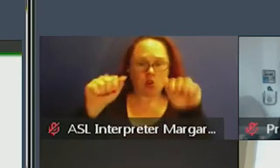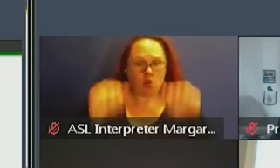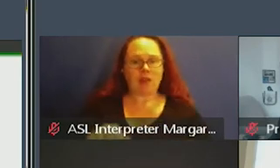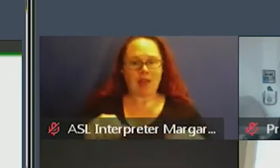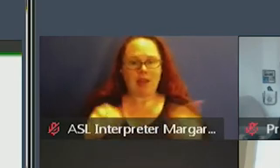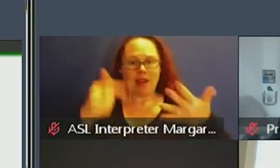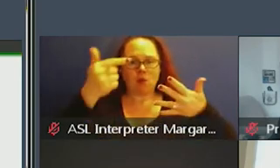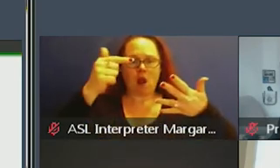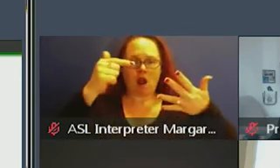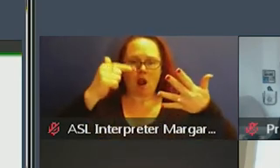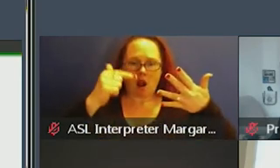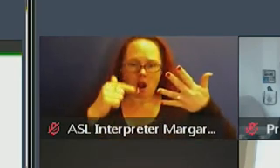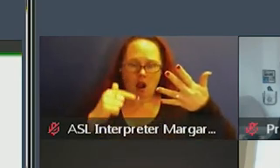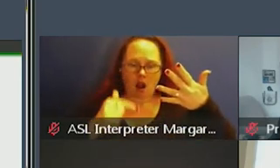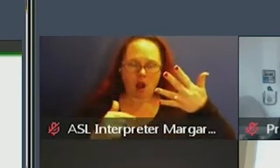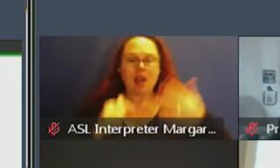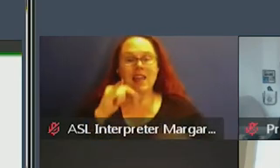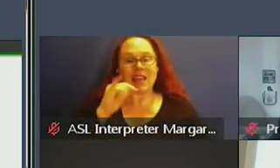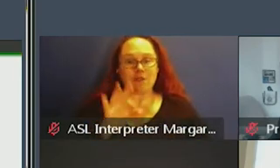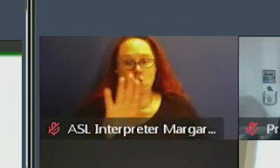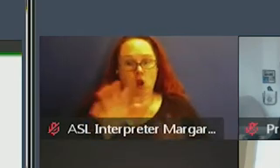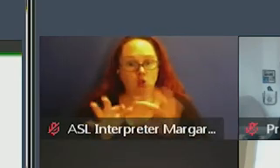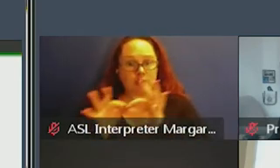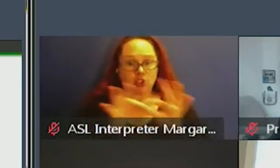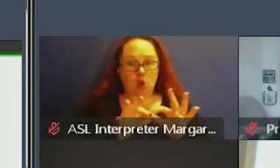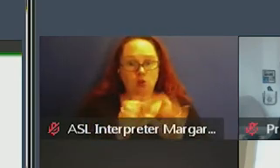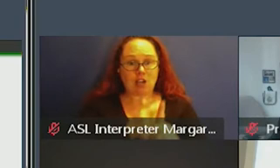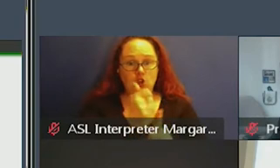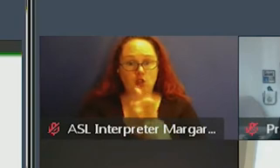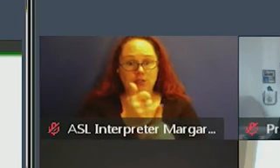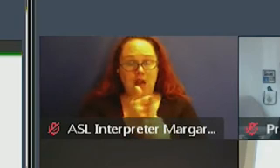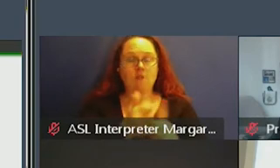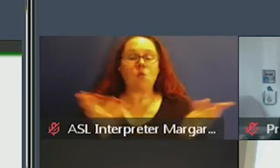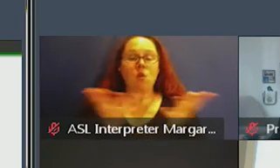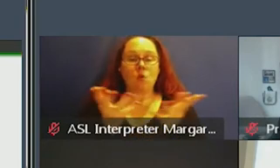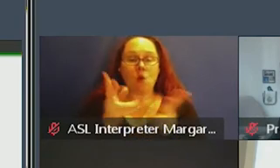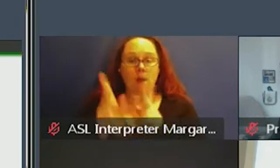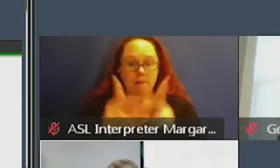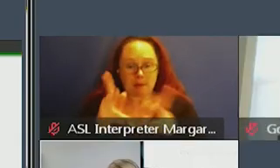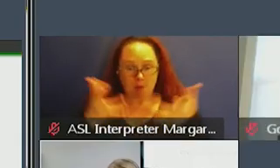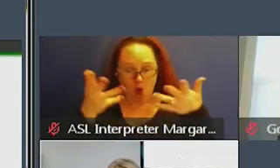if you wish to associate yourself with this previous speakers or a particular previous speaker,